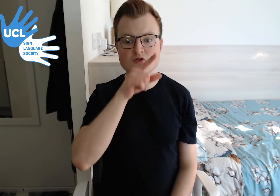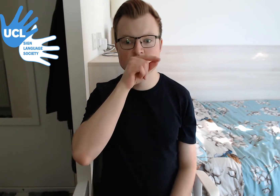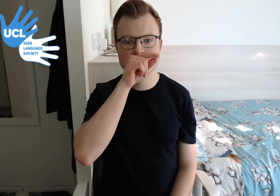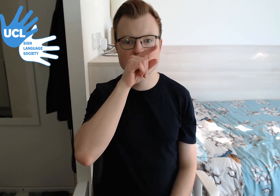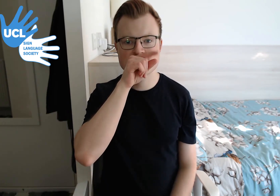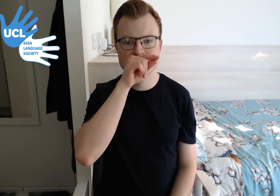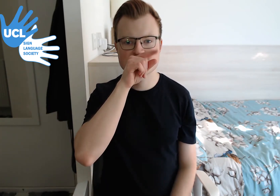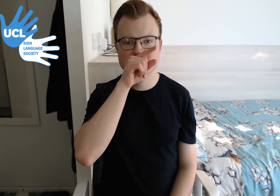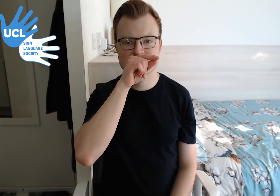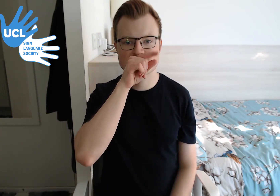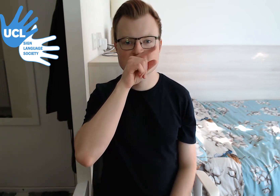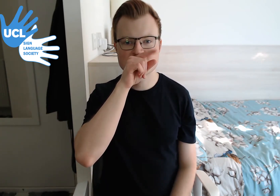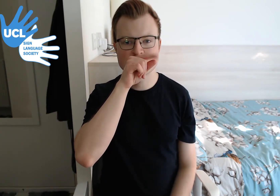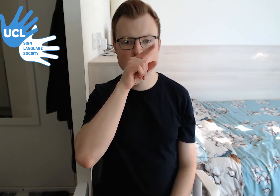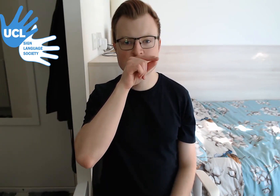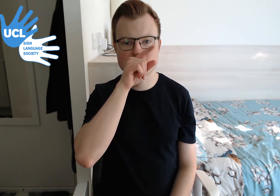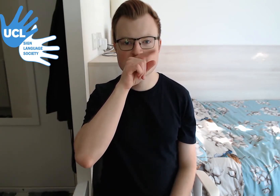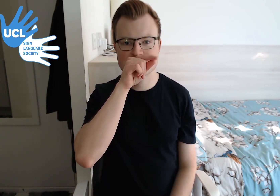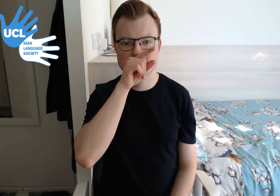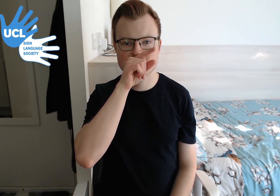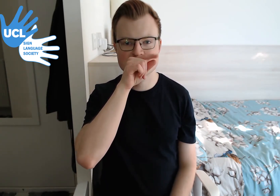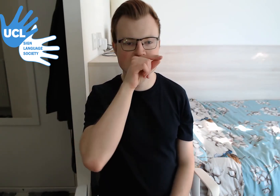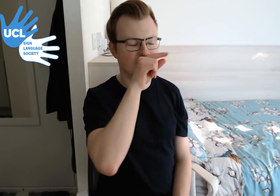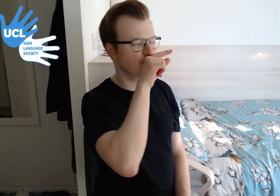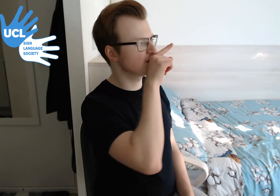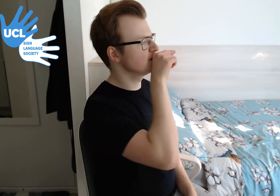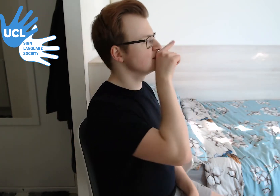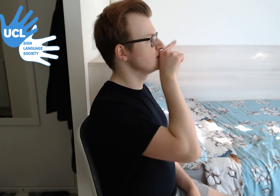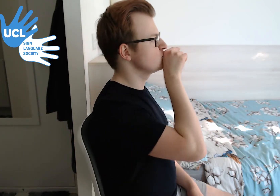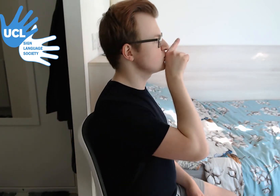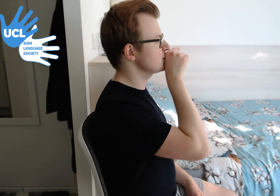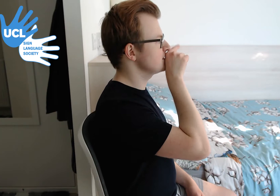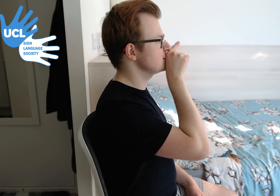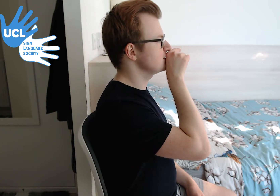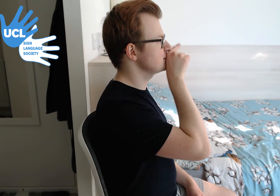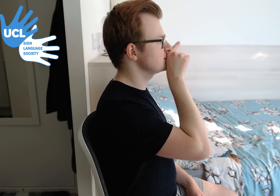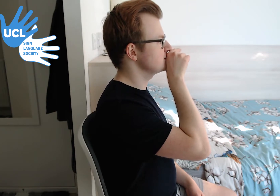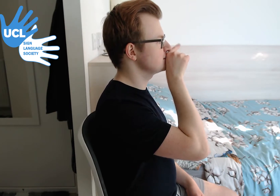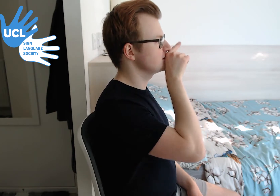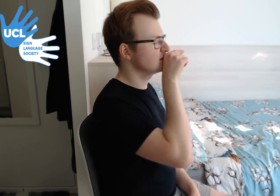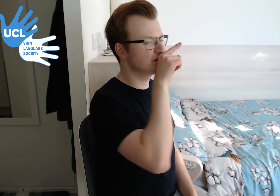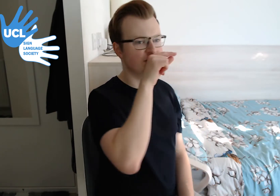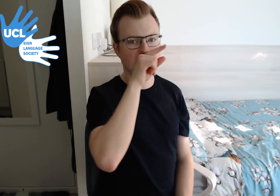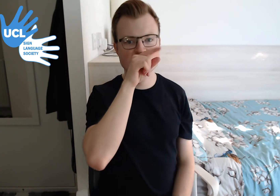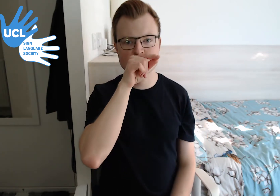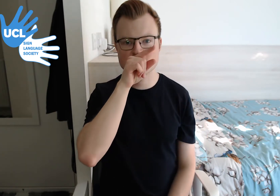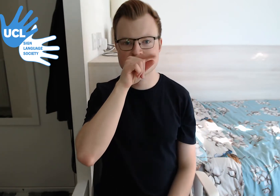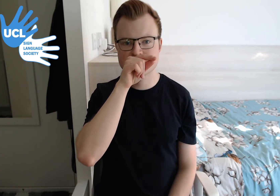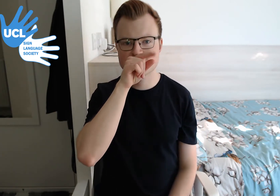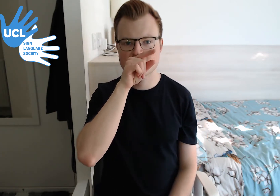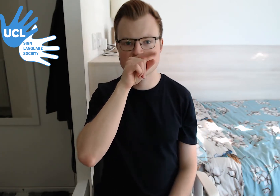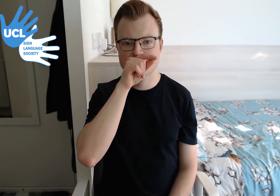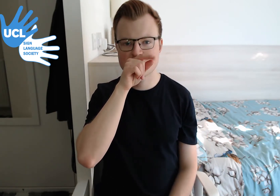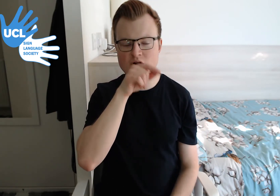Chicken